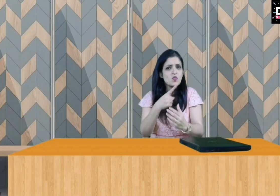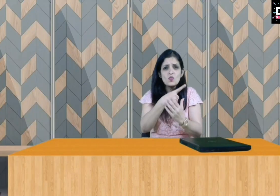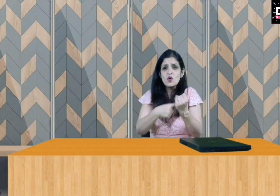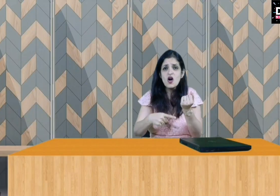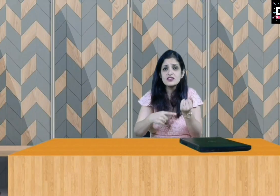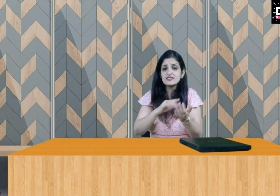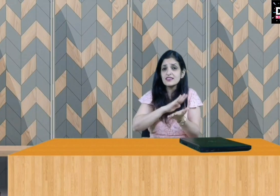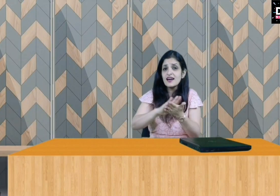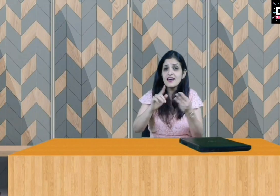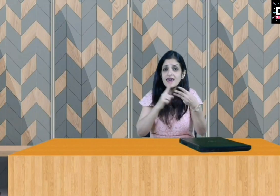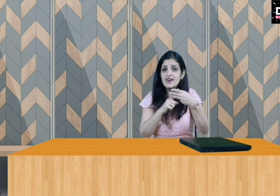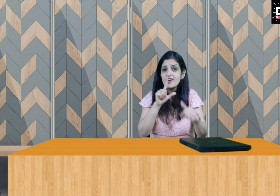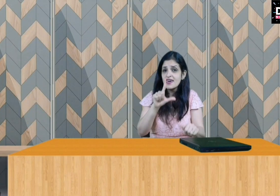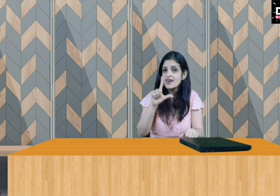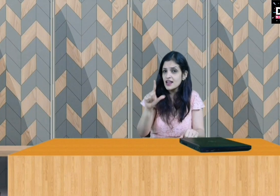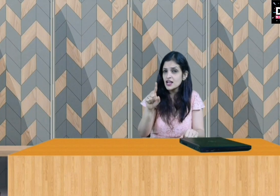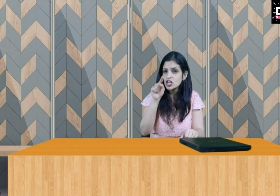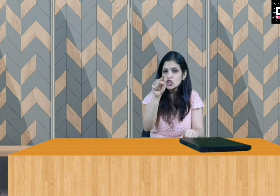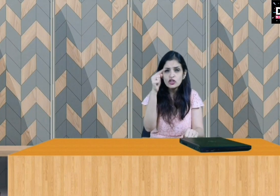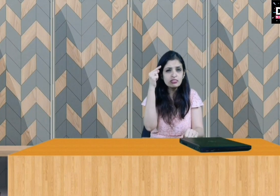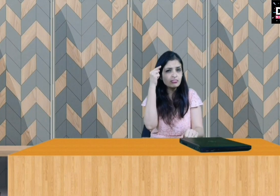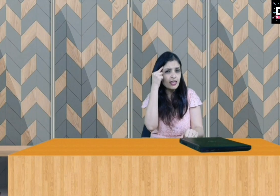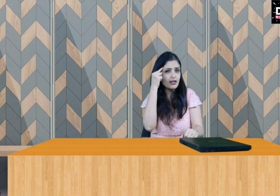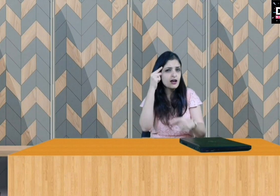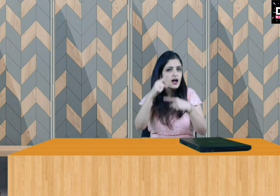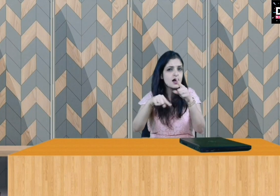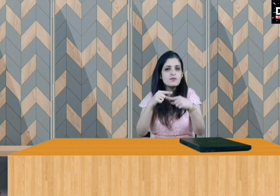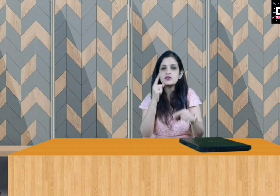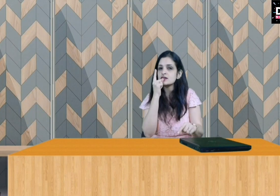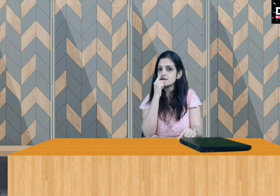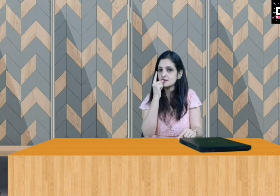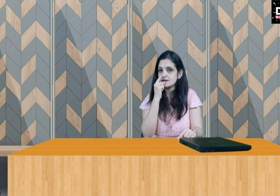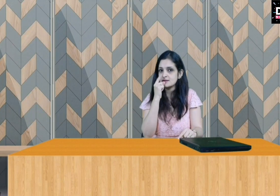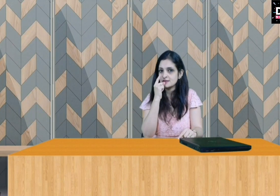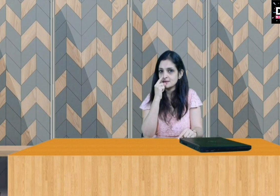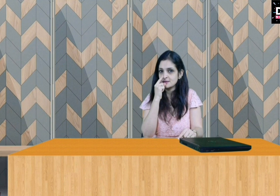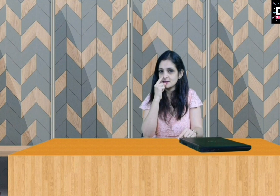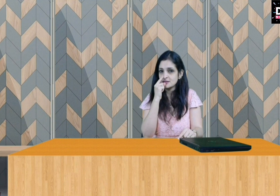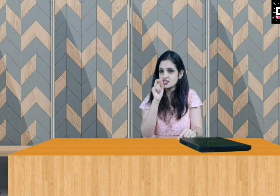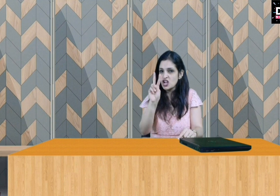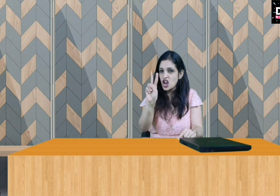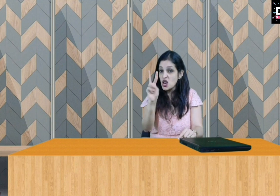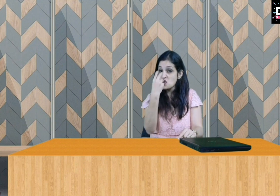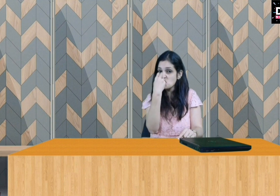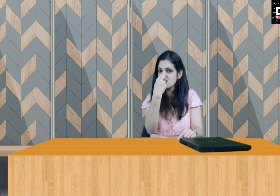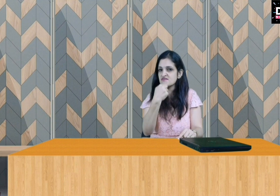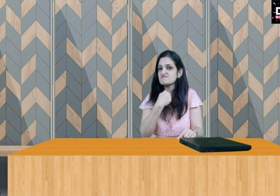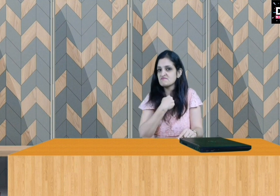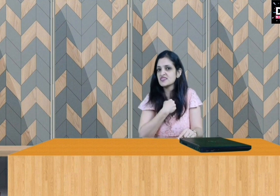What the hell do you think about girls? Look at me!